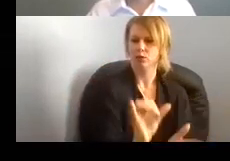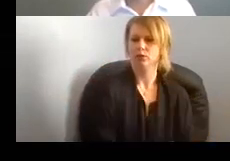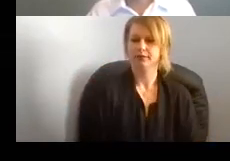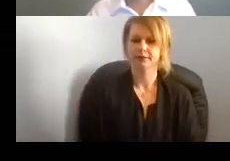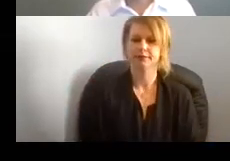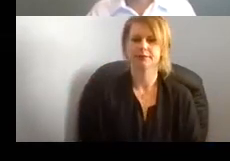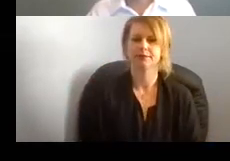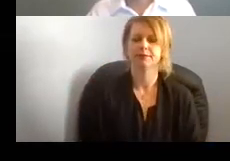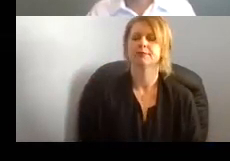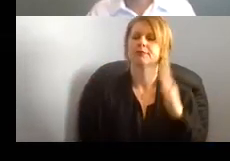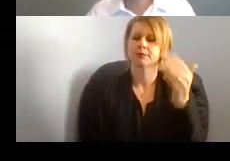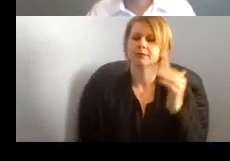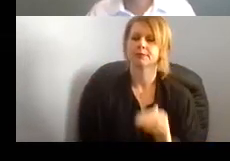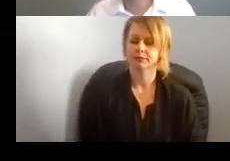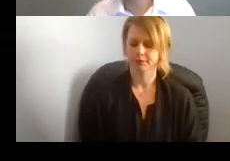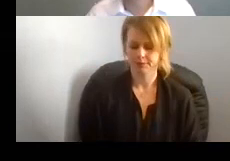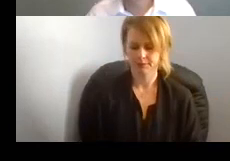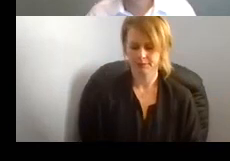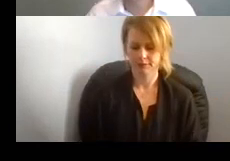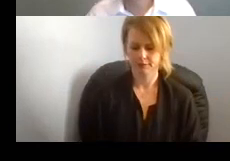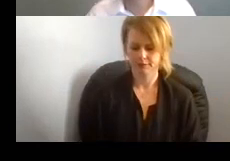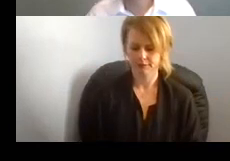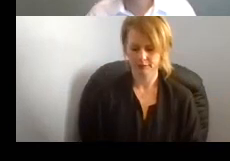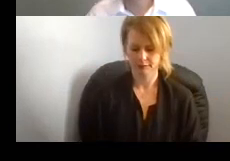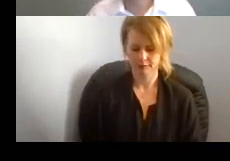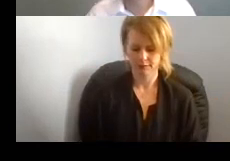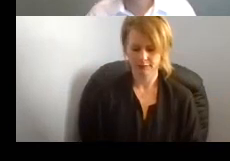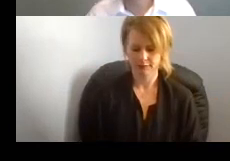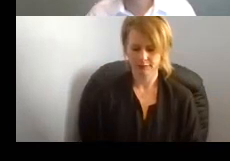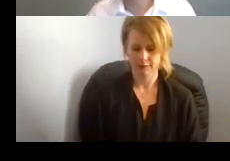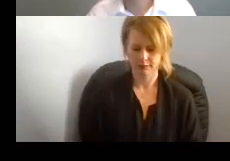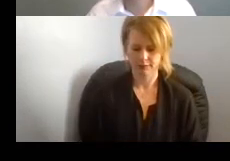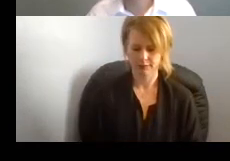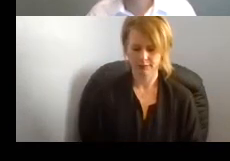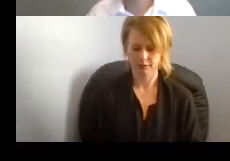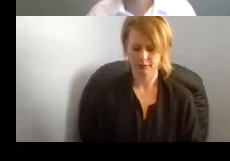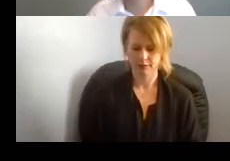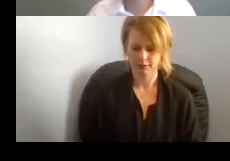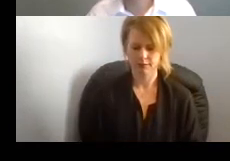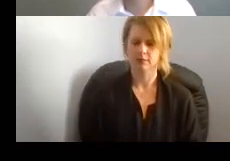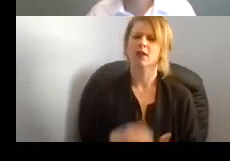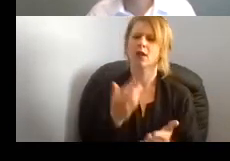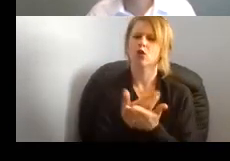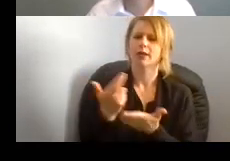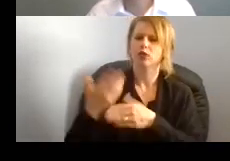What advice or resources would you have for parents, and even possibly educators, to speak with children about the social unrest in the